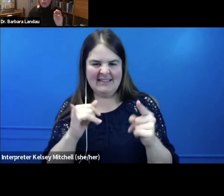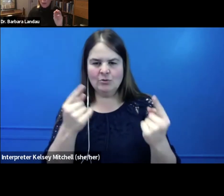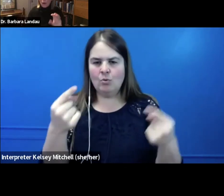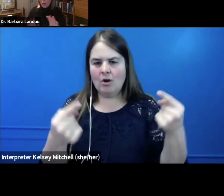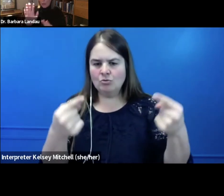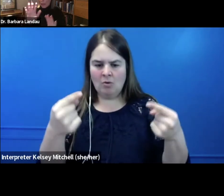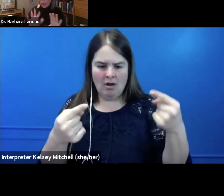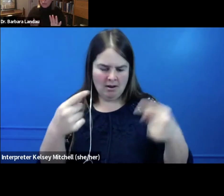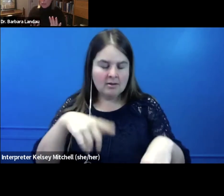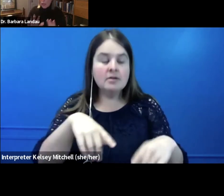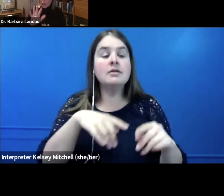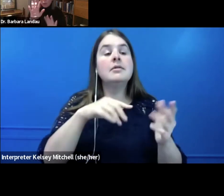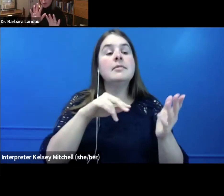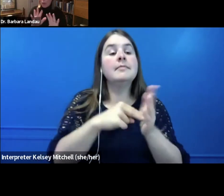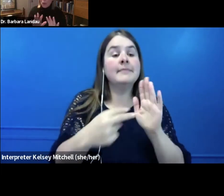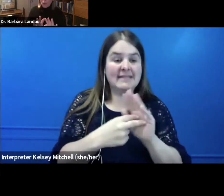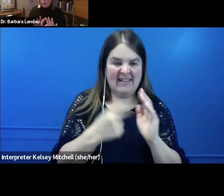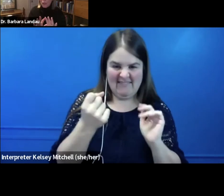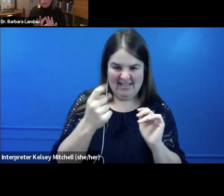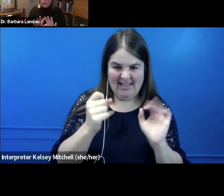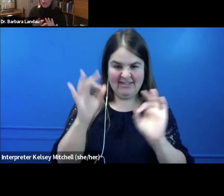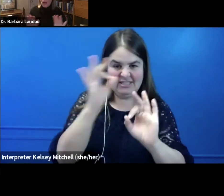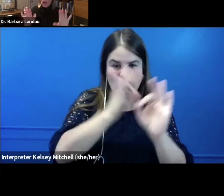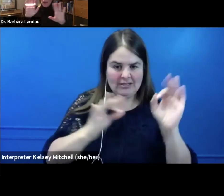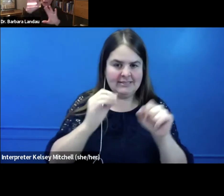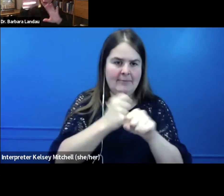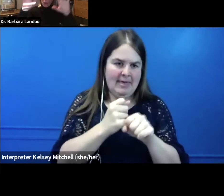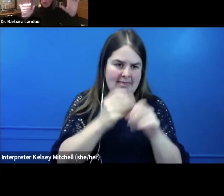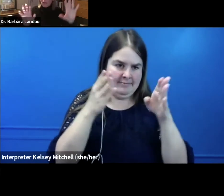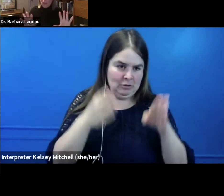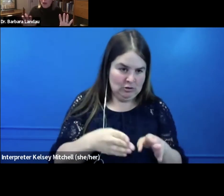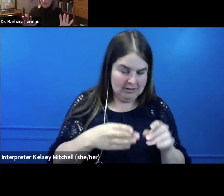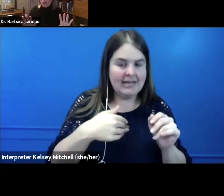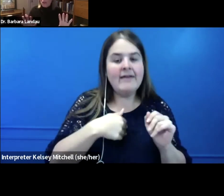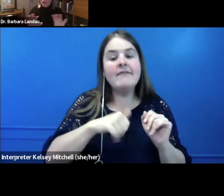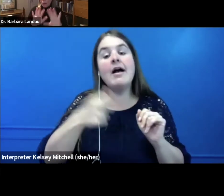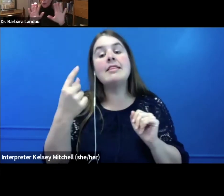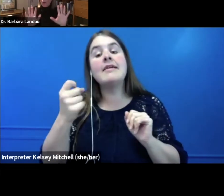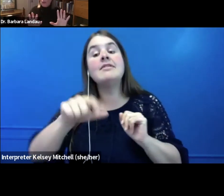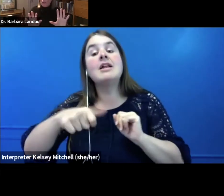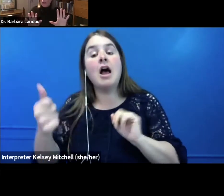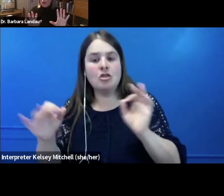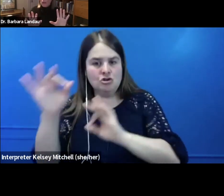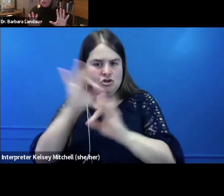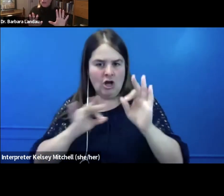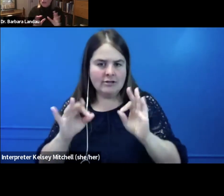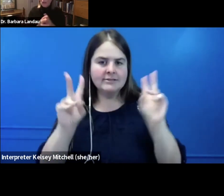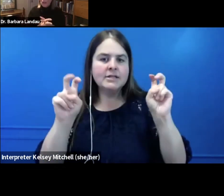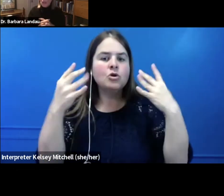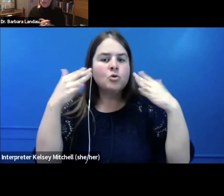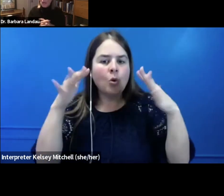there are the the eleven dots that form the human figure and then there are 11